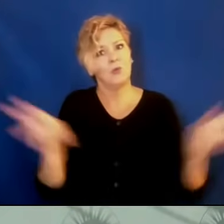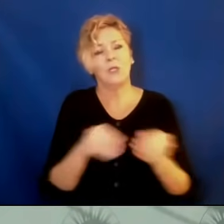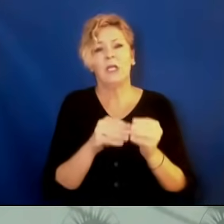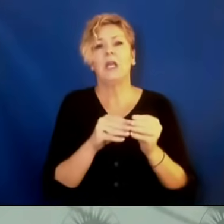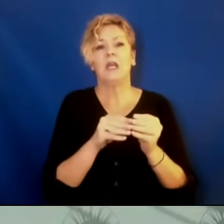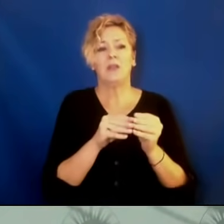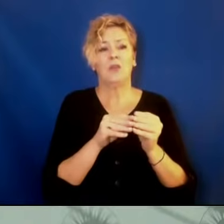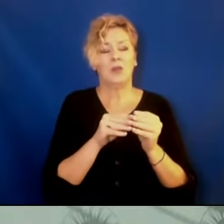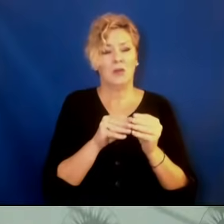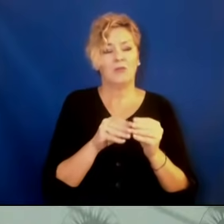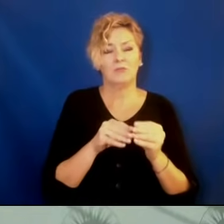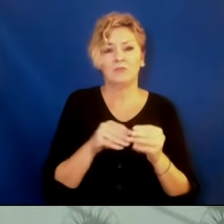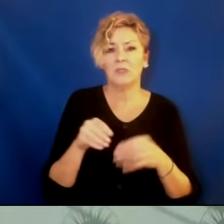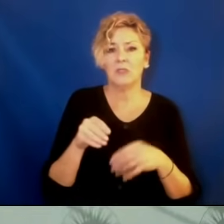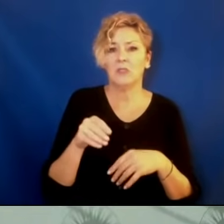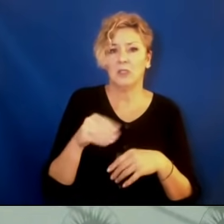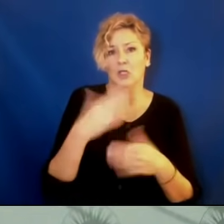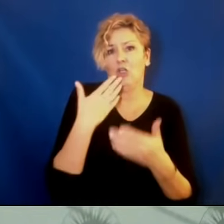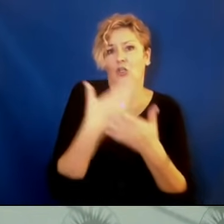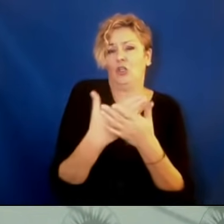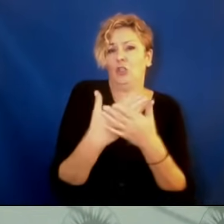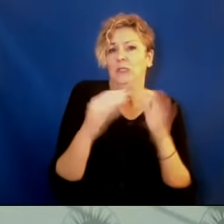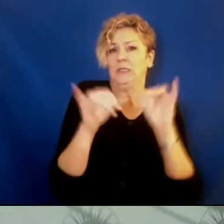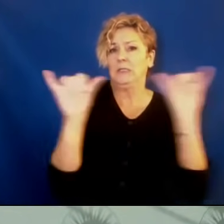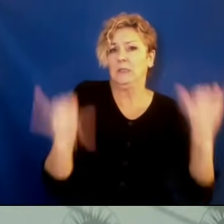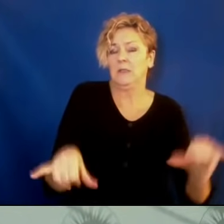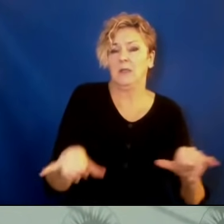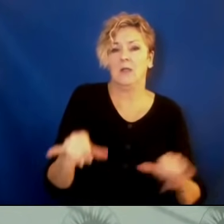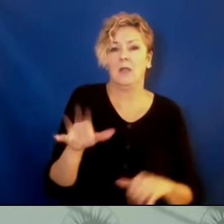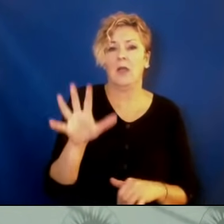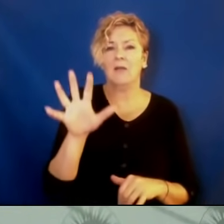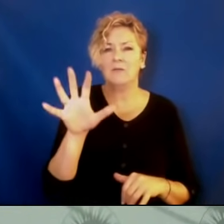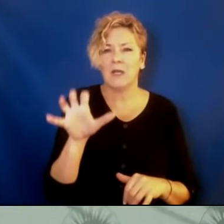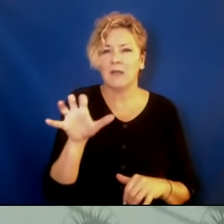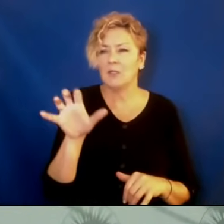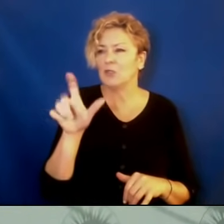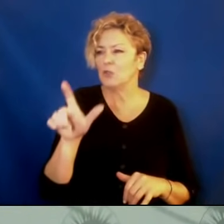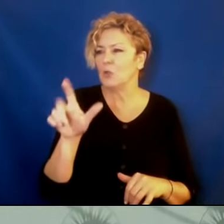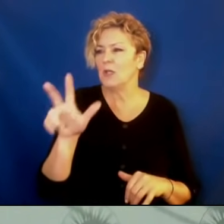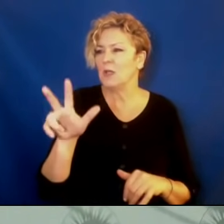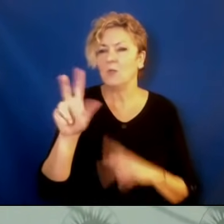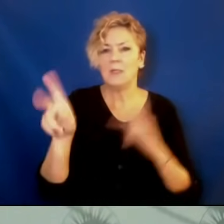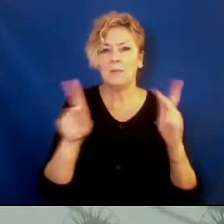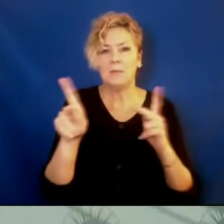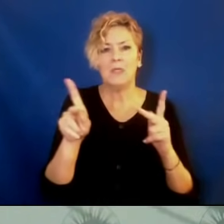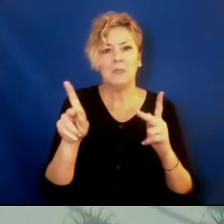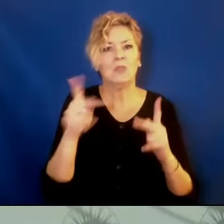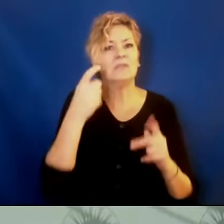, 945 active COVID-19 cases, 6448 people under public health surveillance. The 24,007 71 COVID-19 test